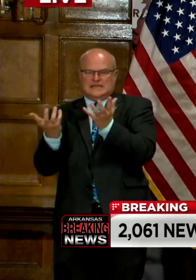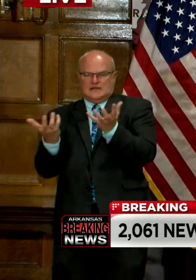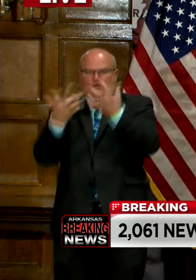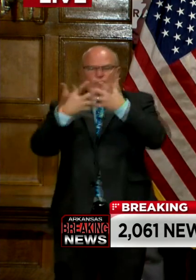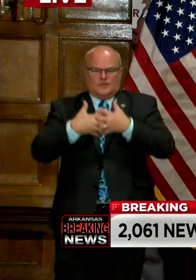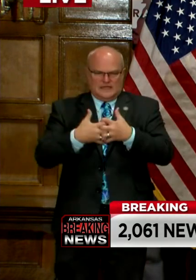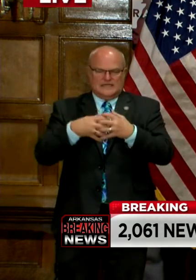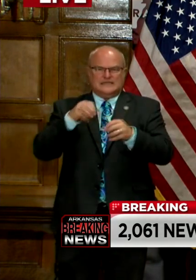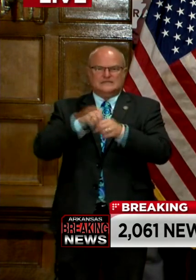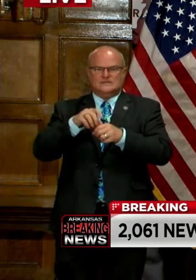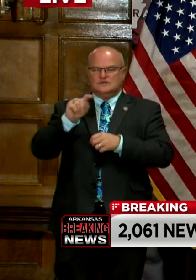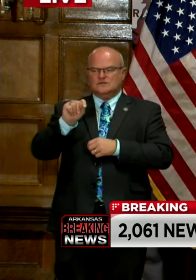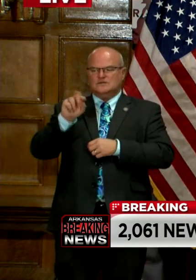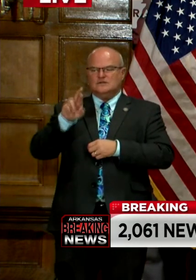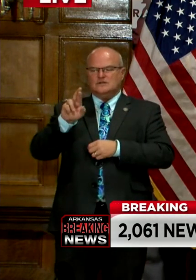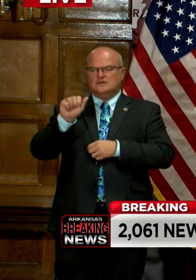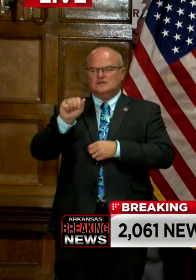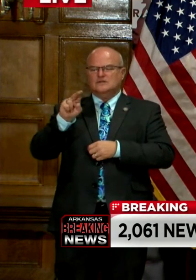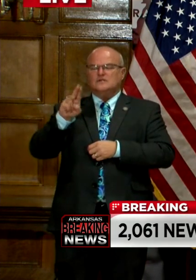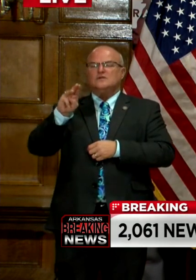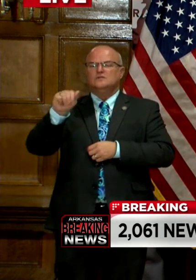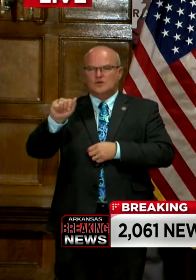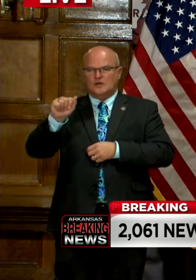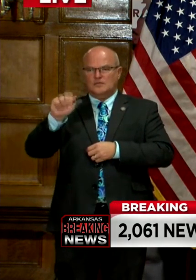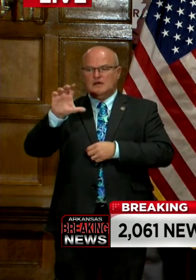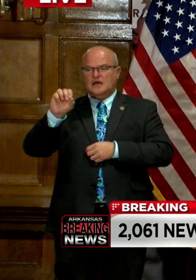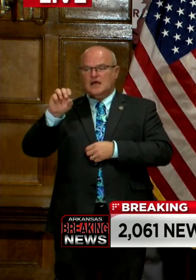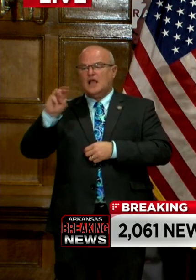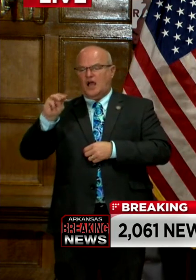TO GUIDE COVID PATIENTS TO WHERE WE HAVE THE BEST RESOURCES AND